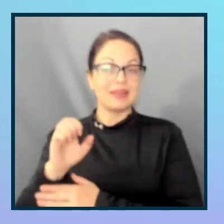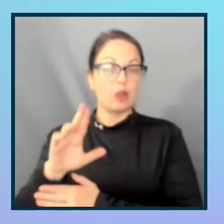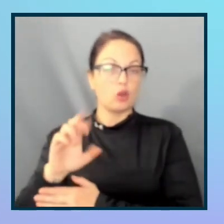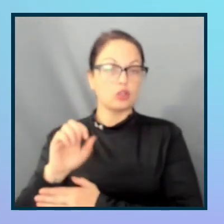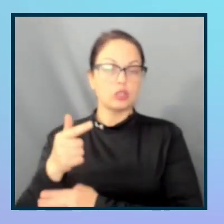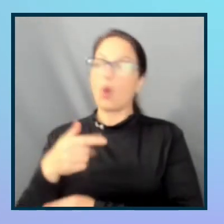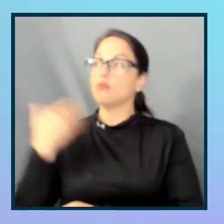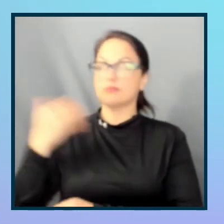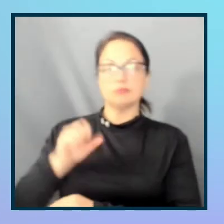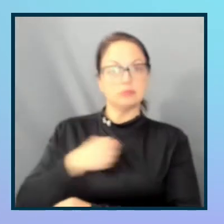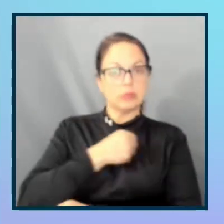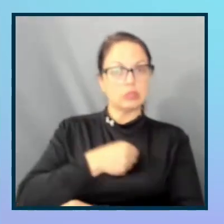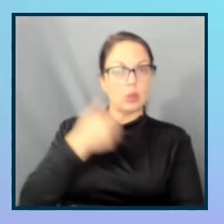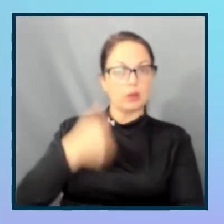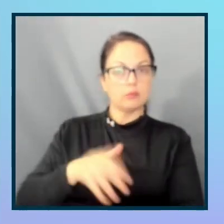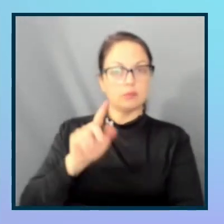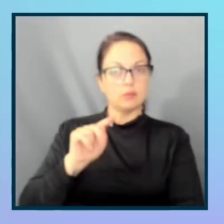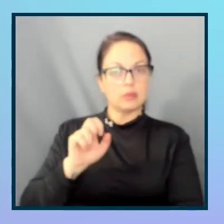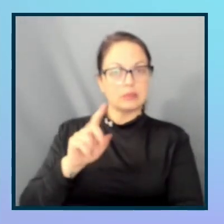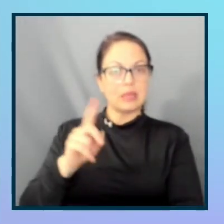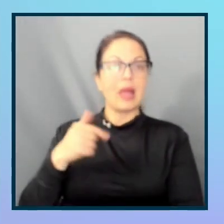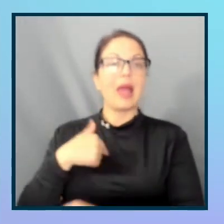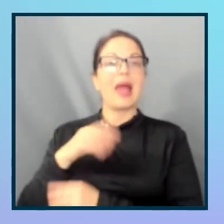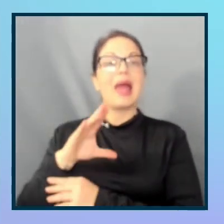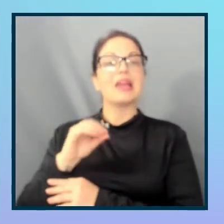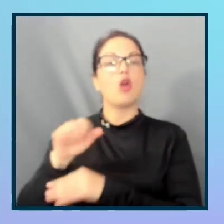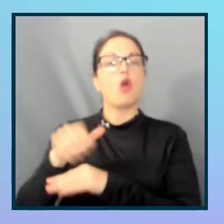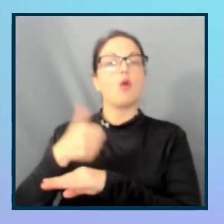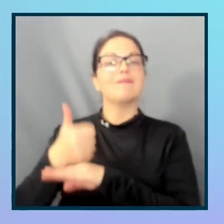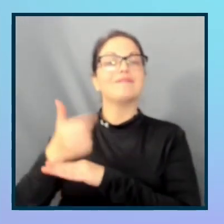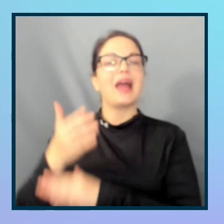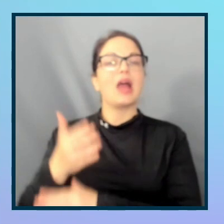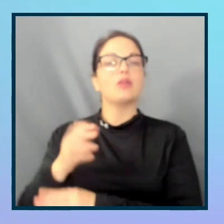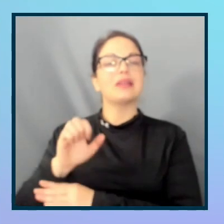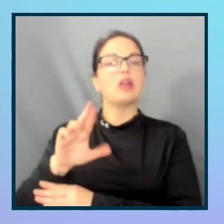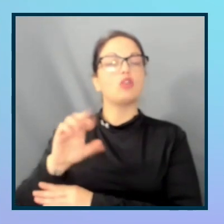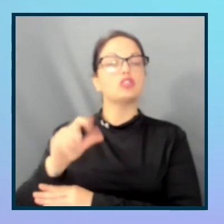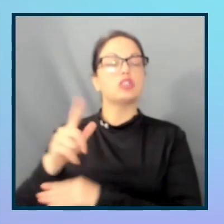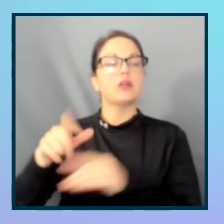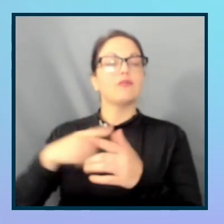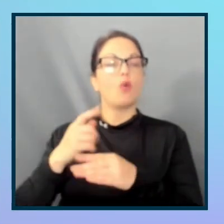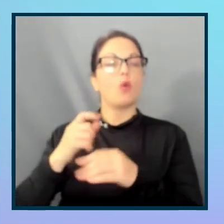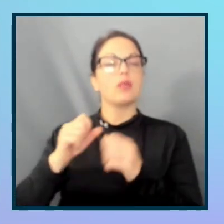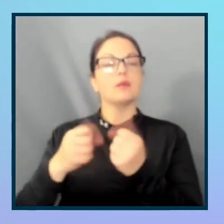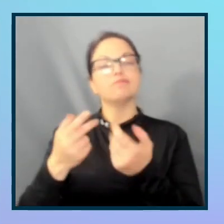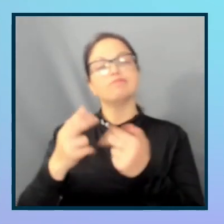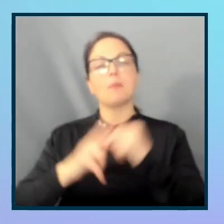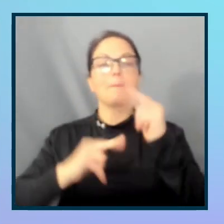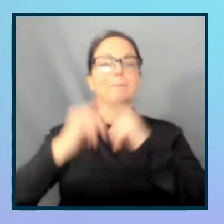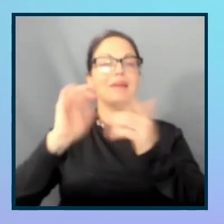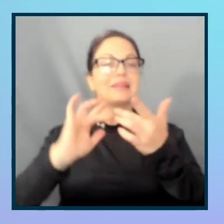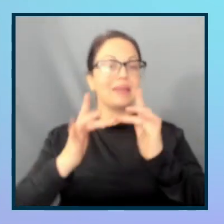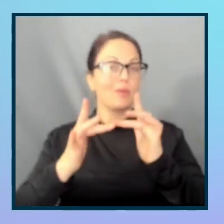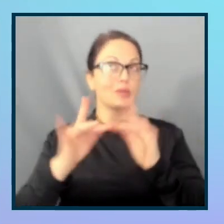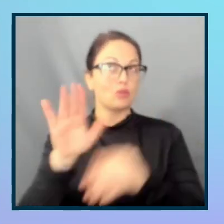I co-founded our ERG at Intuit for a Building Network. It's been about eight years, eight, nine years now.